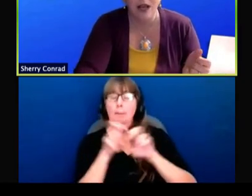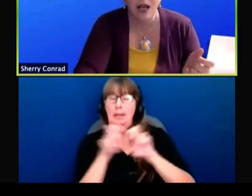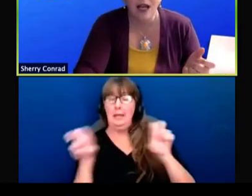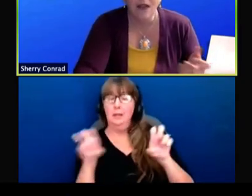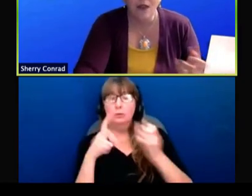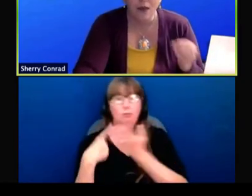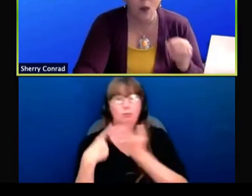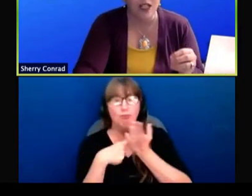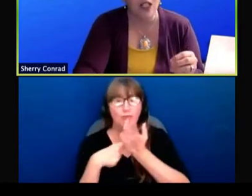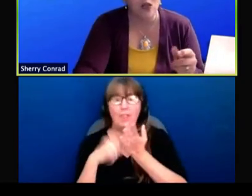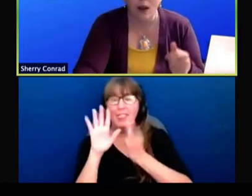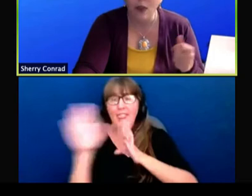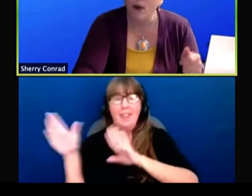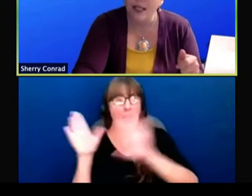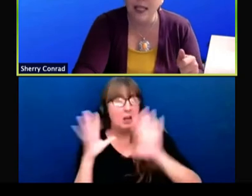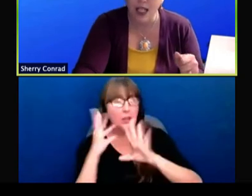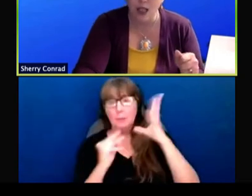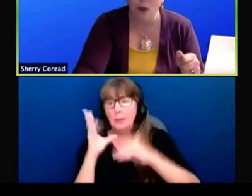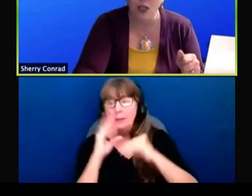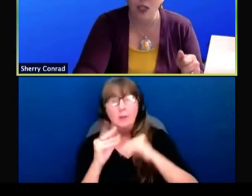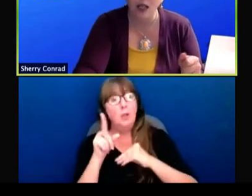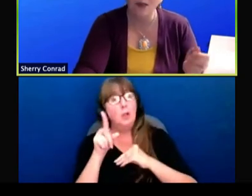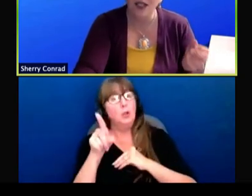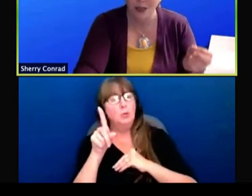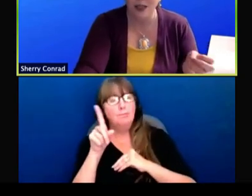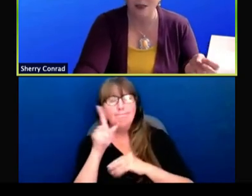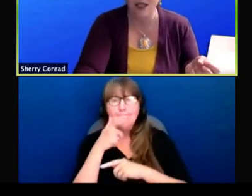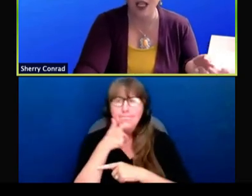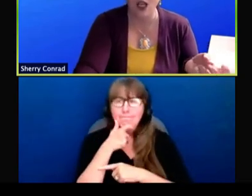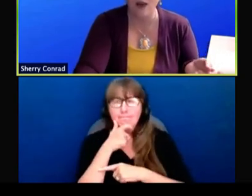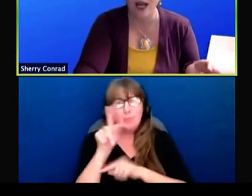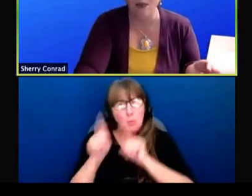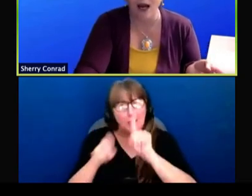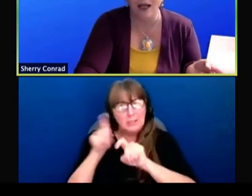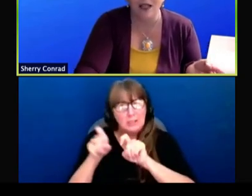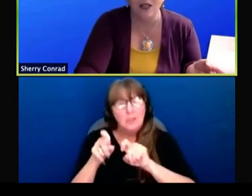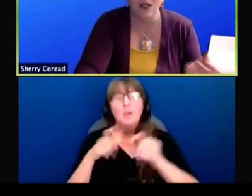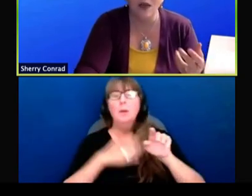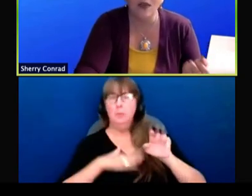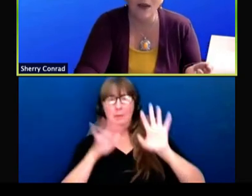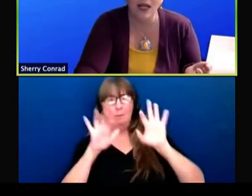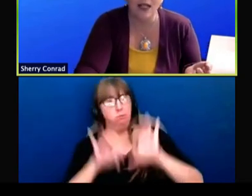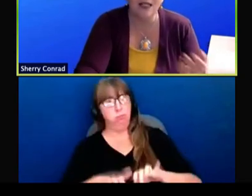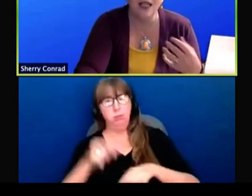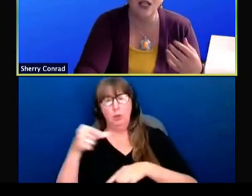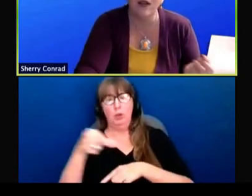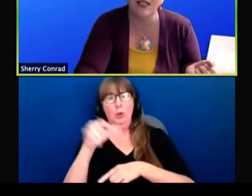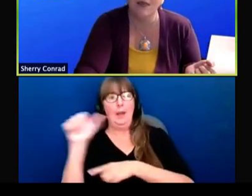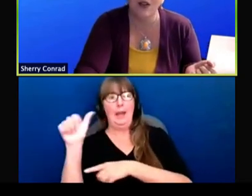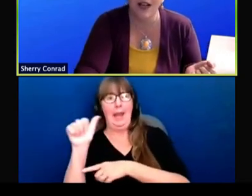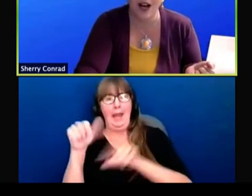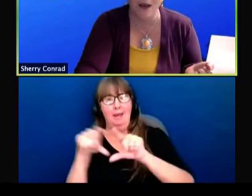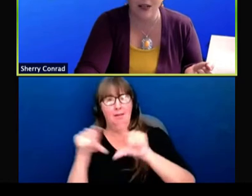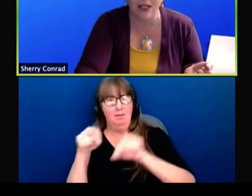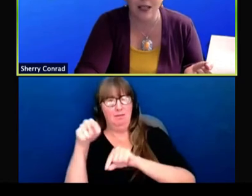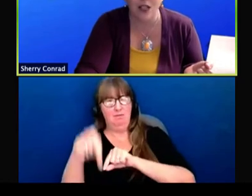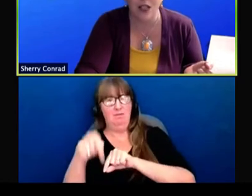If you have questions throughout the presentation portion, please put them in the Q&A box so that the panelists can address them during the panel discussion.